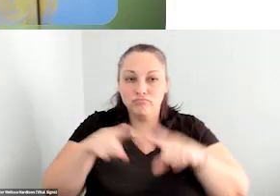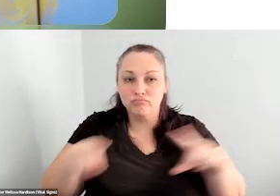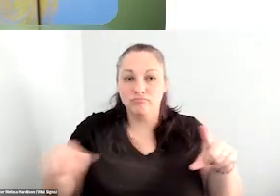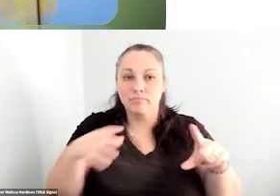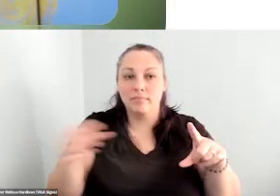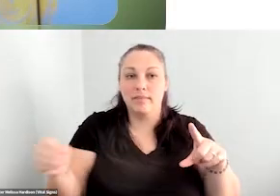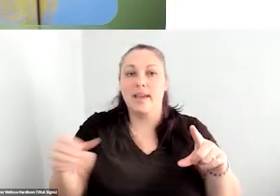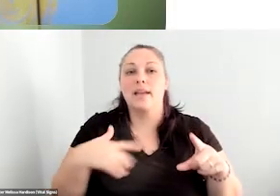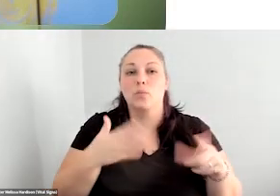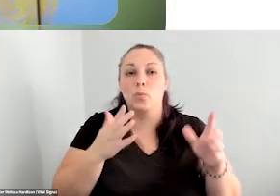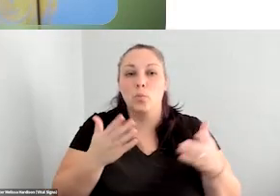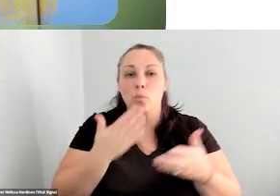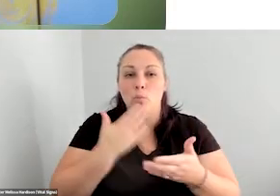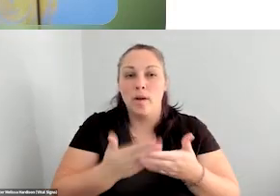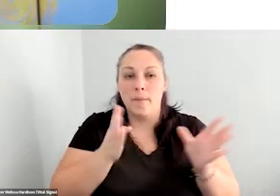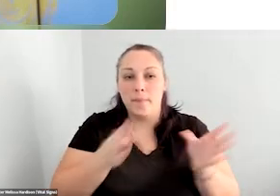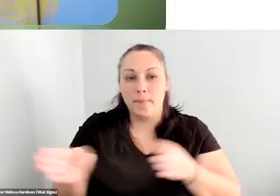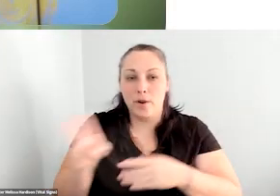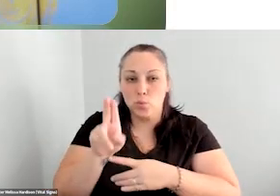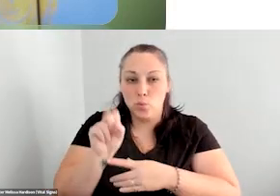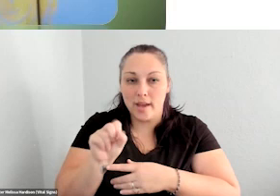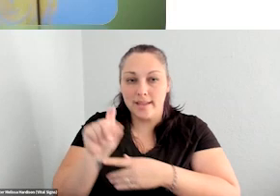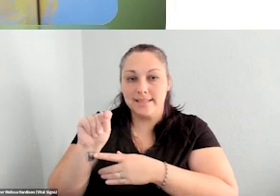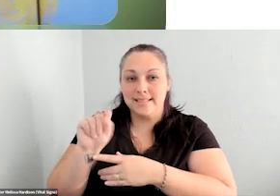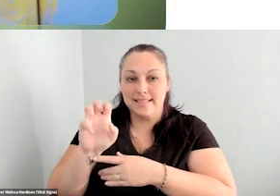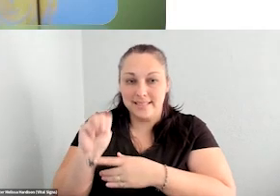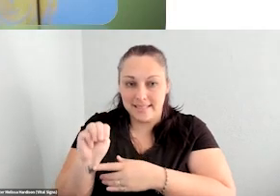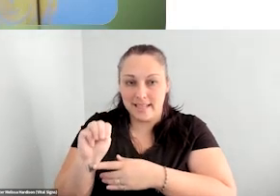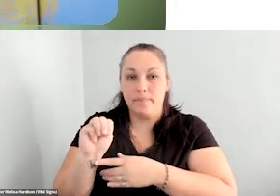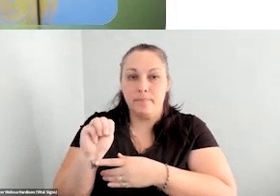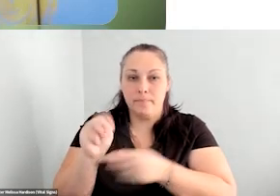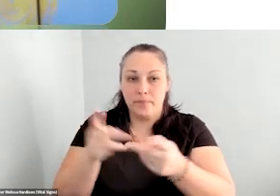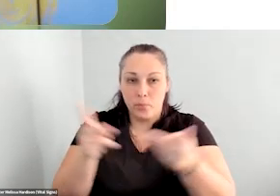in the STEM enterprise, and improve STEM learning, and learning environments